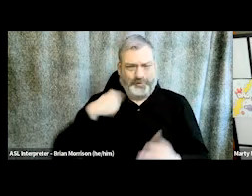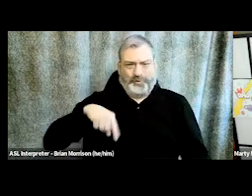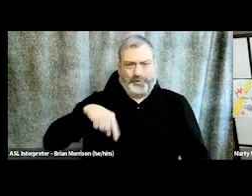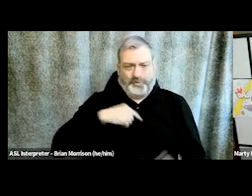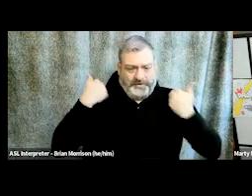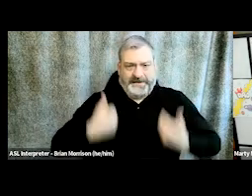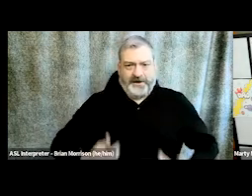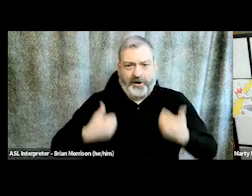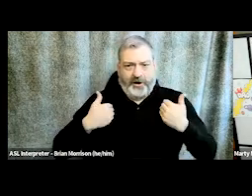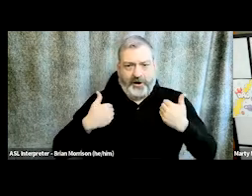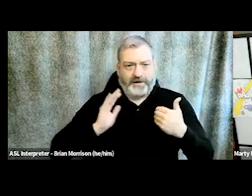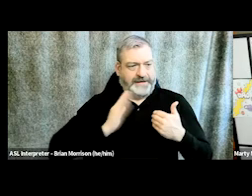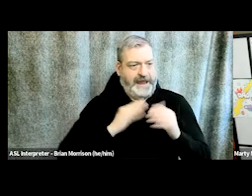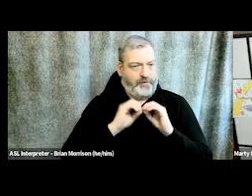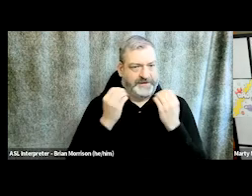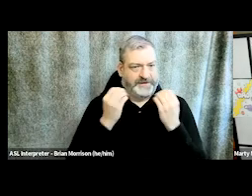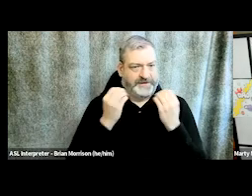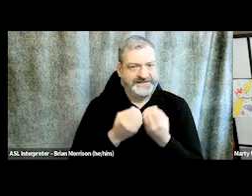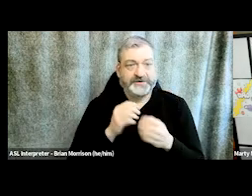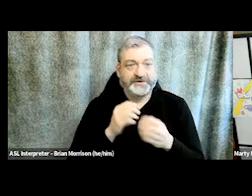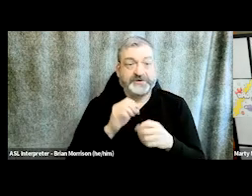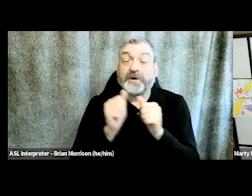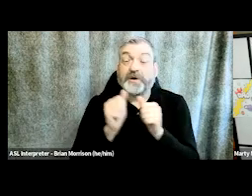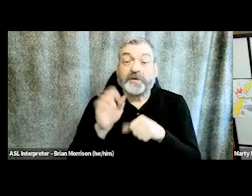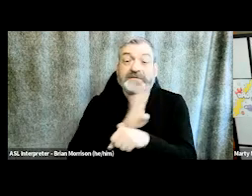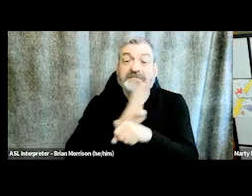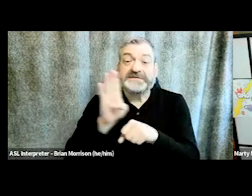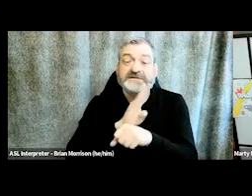And so we will work with businesses on a regular basis who are often just